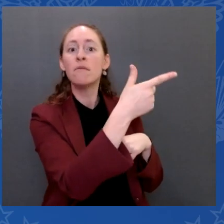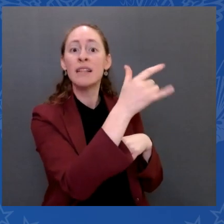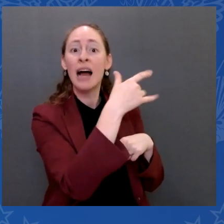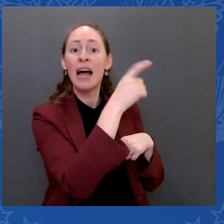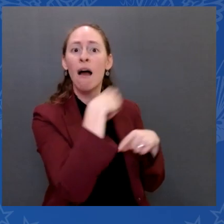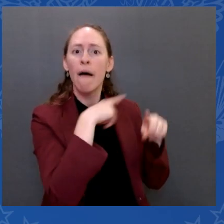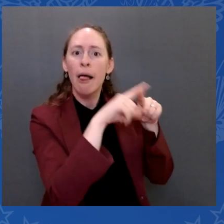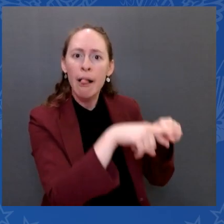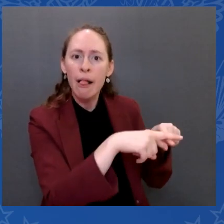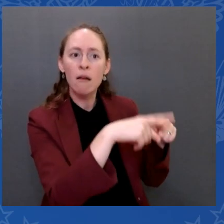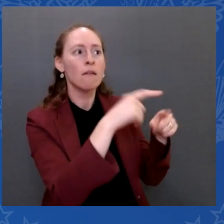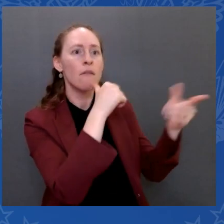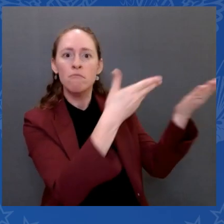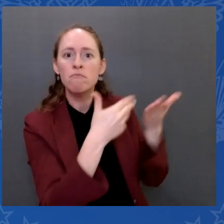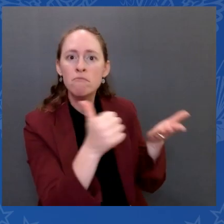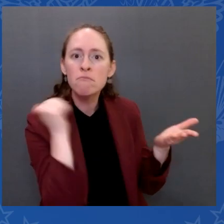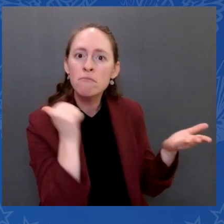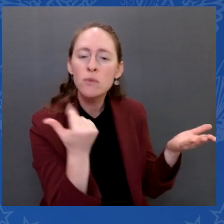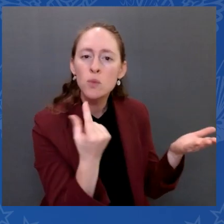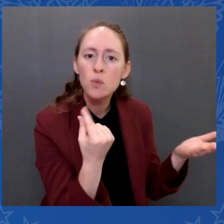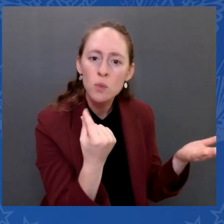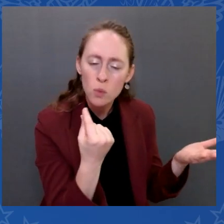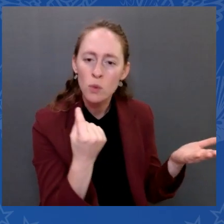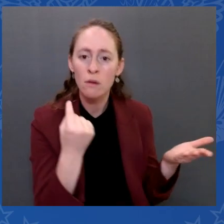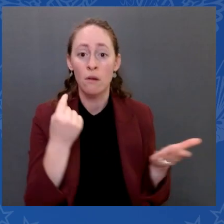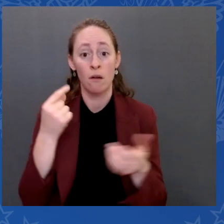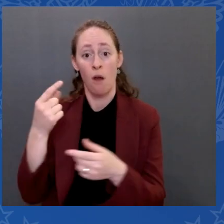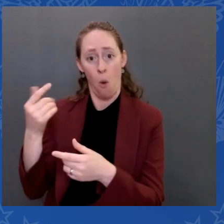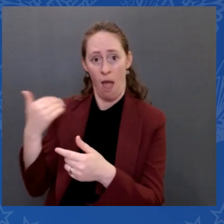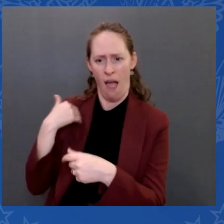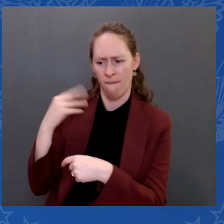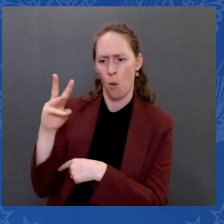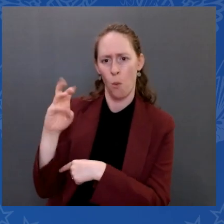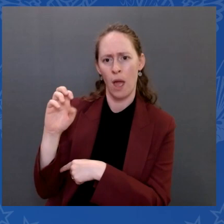largely dependent on the commercial market for whatever those chips may be.